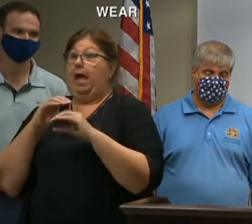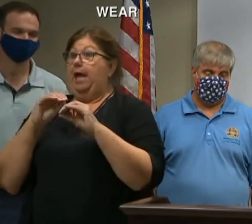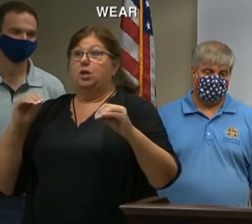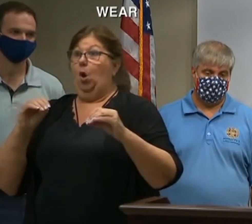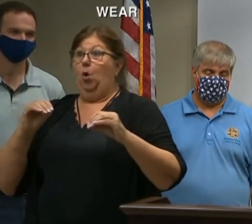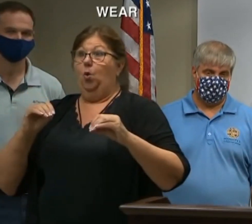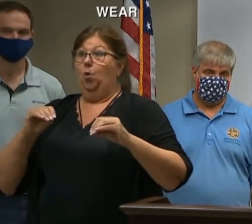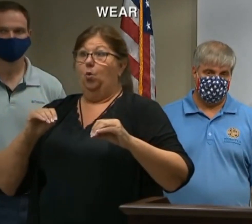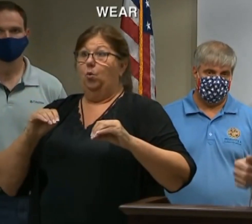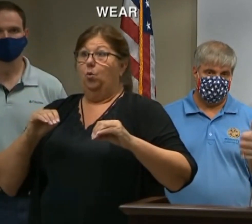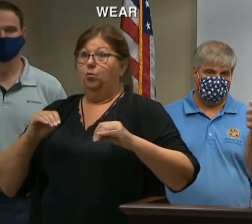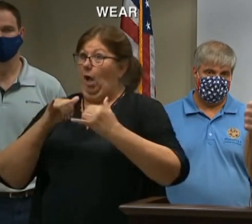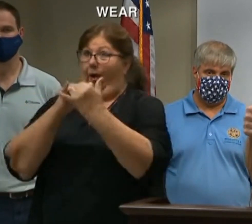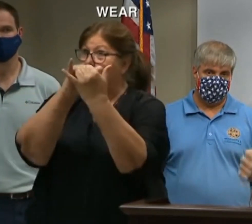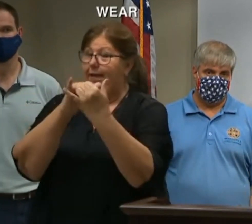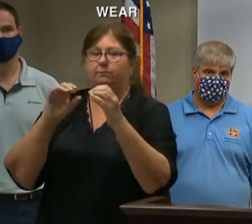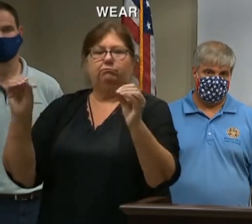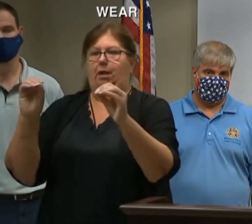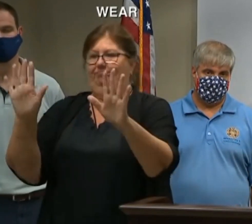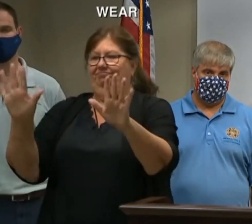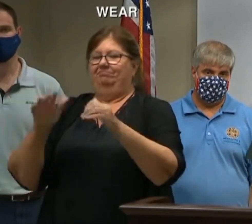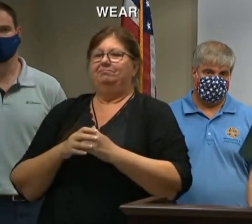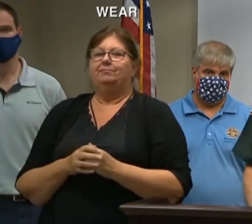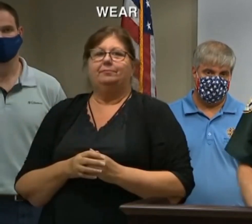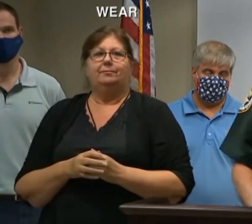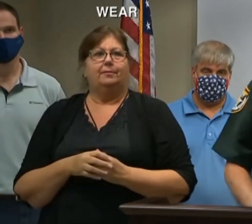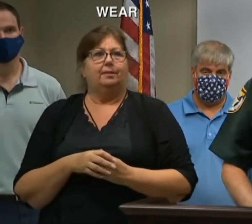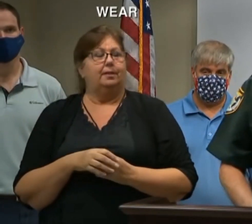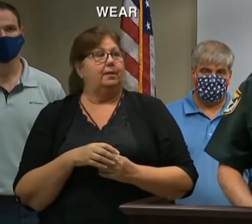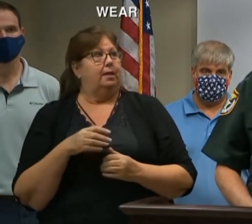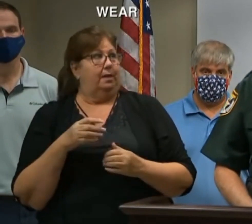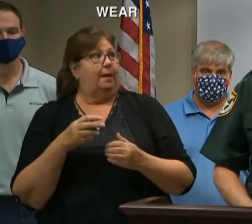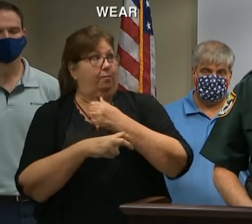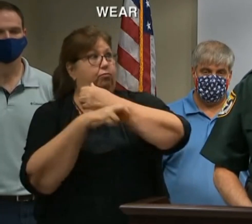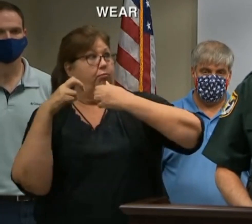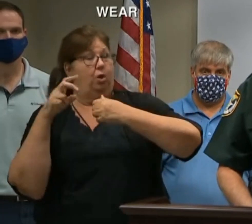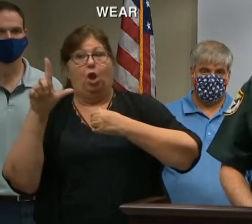the curfew that's a good thing yes we've had some looting on the west